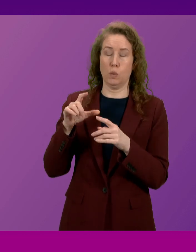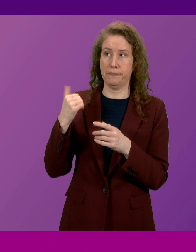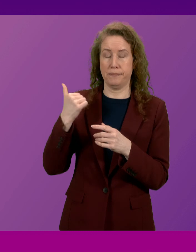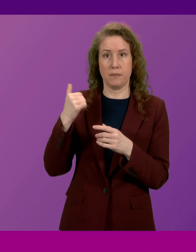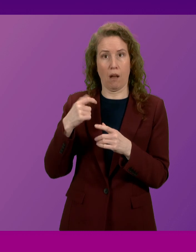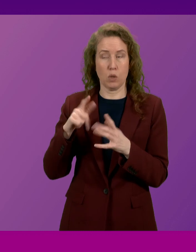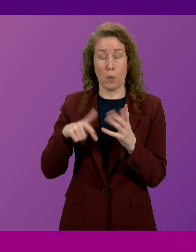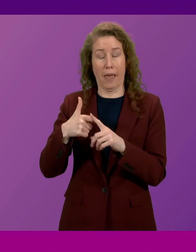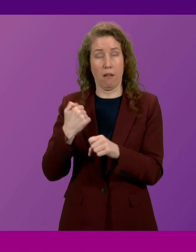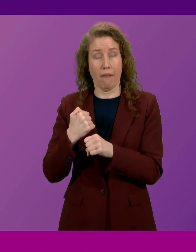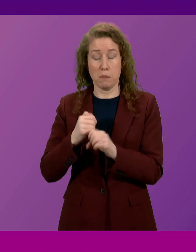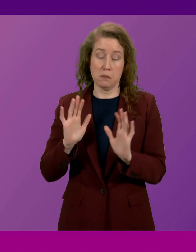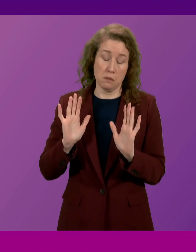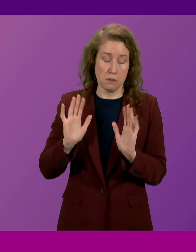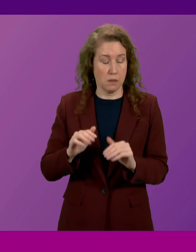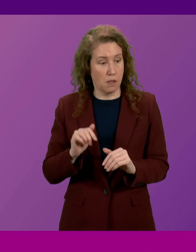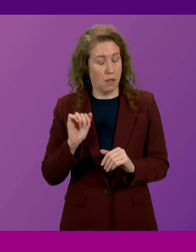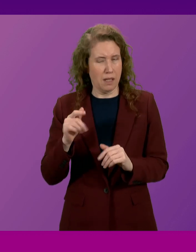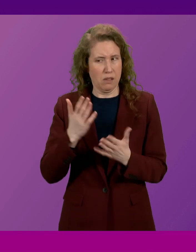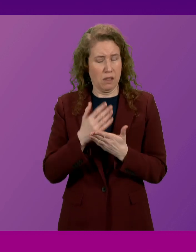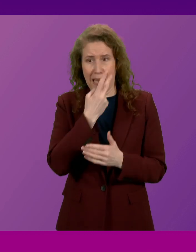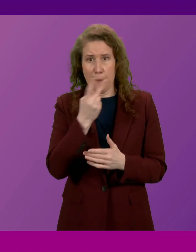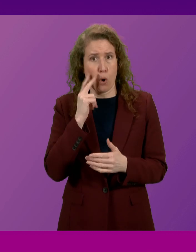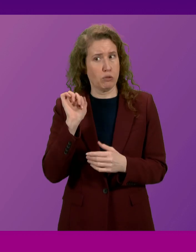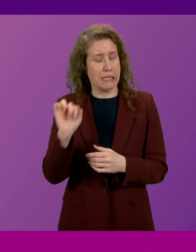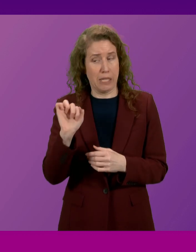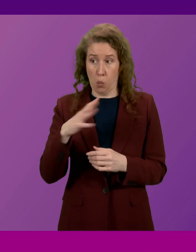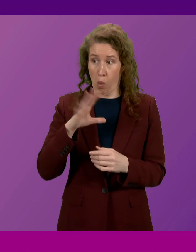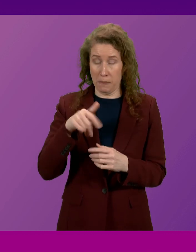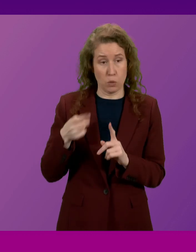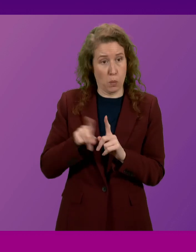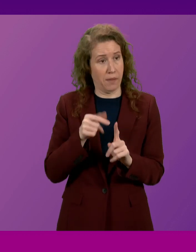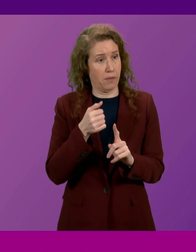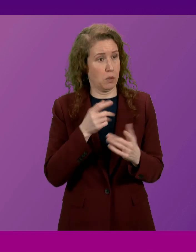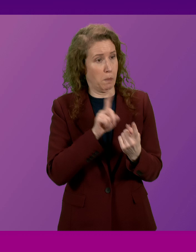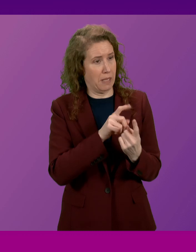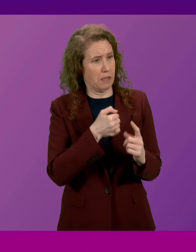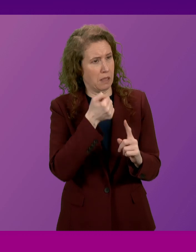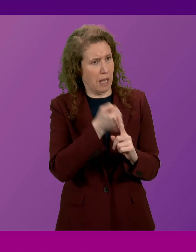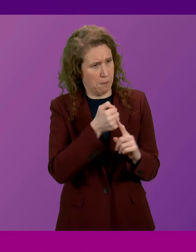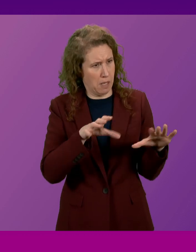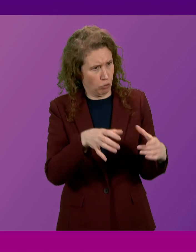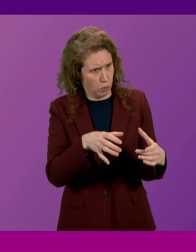so I gently point out the complete hypocrisy that is lying at the heart of his question.